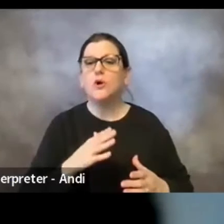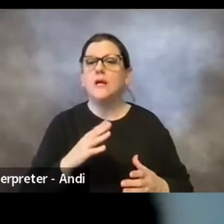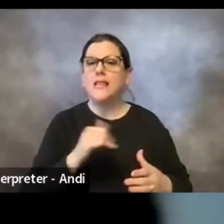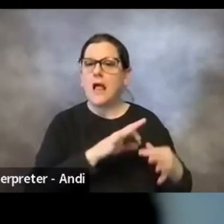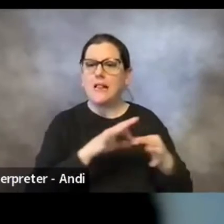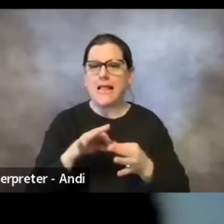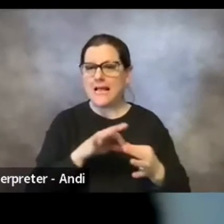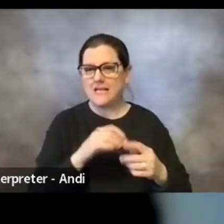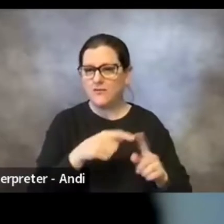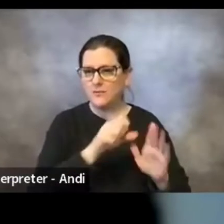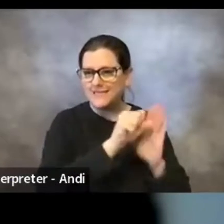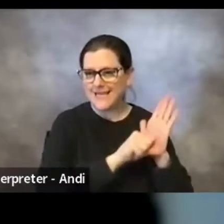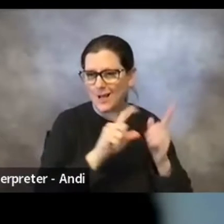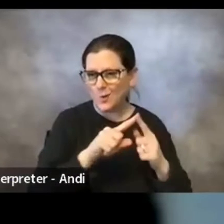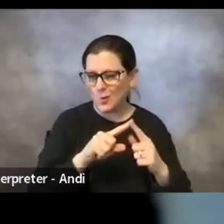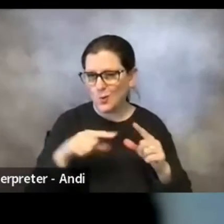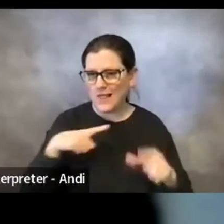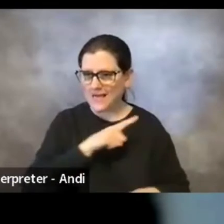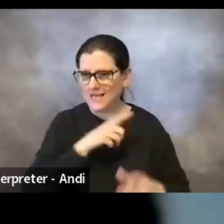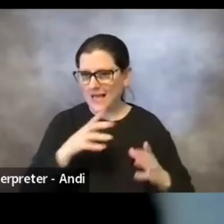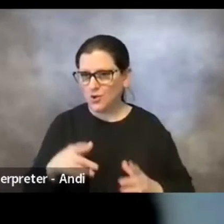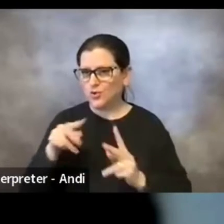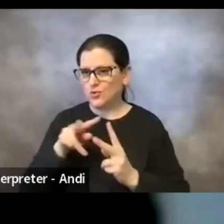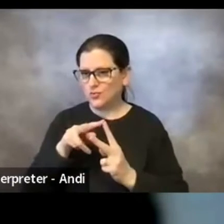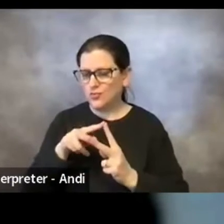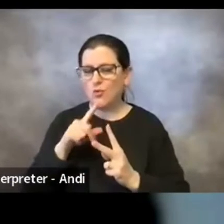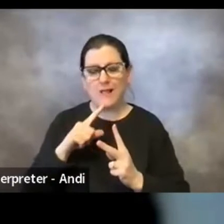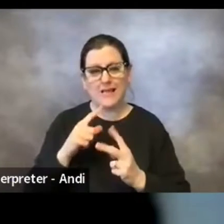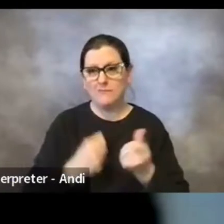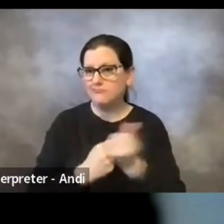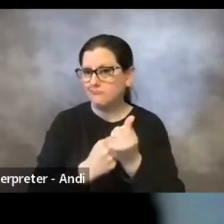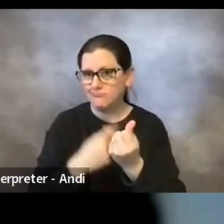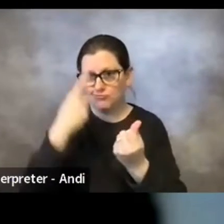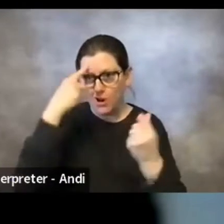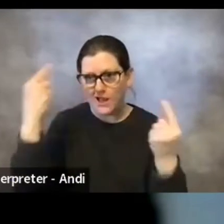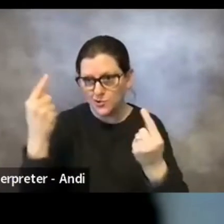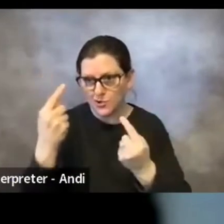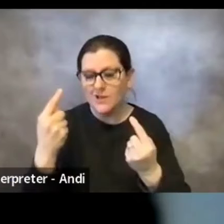that were champions of brain injury. They helped with both of our funds getting them